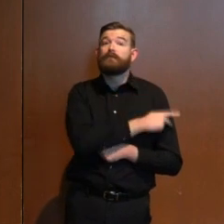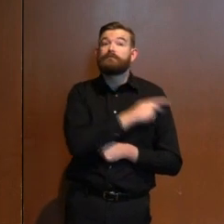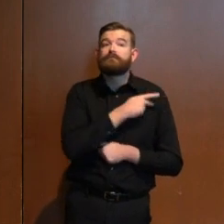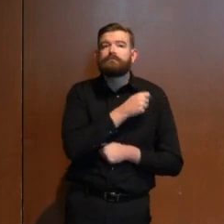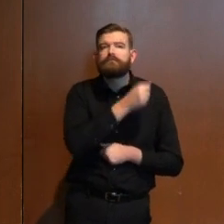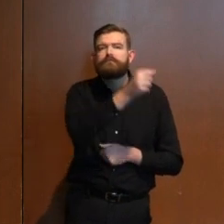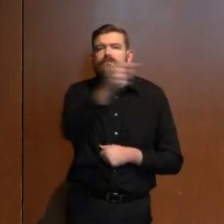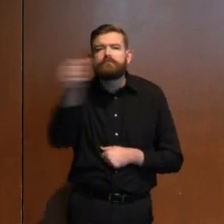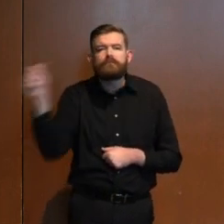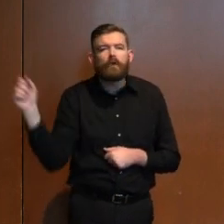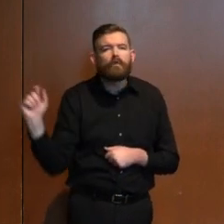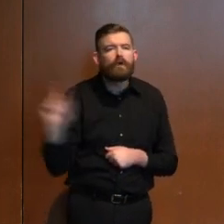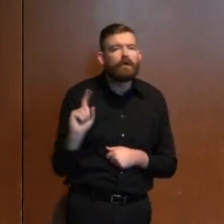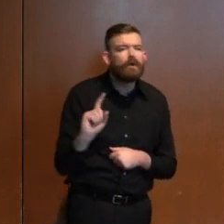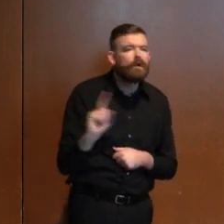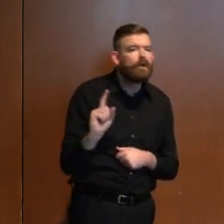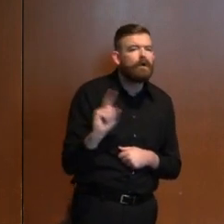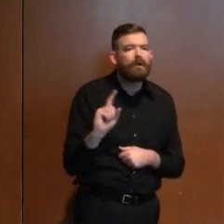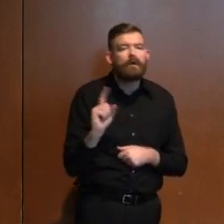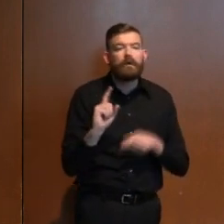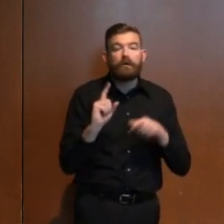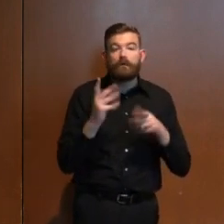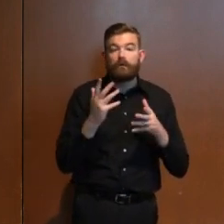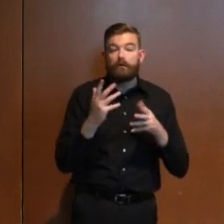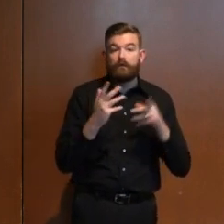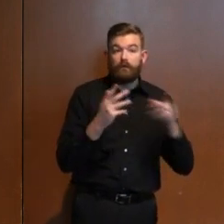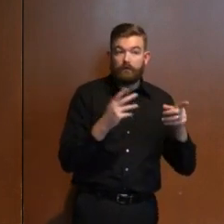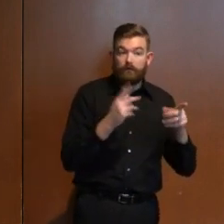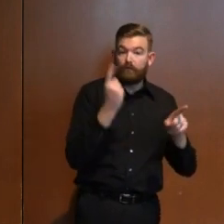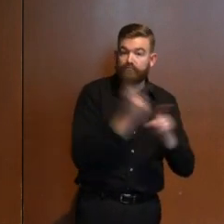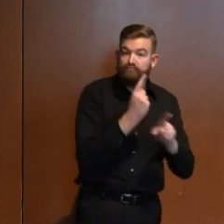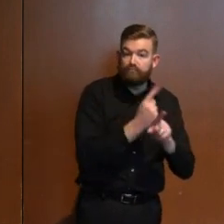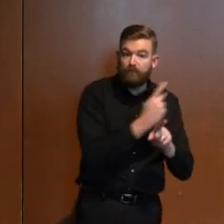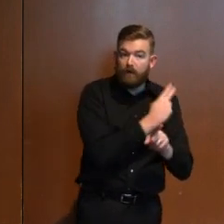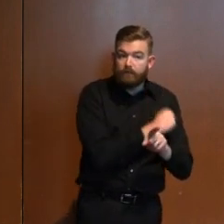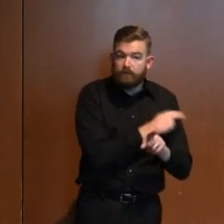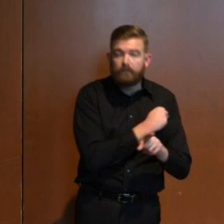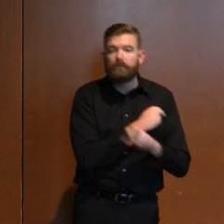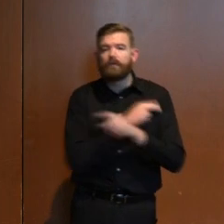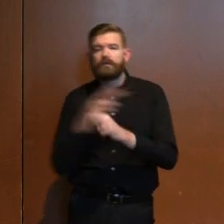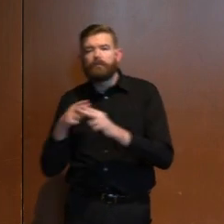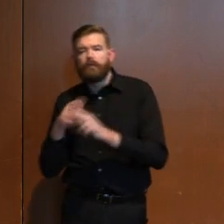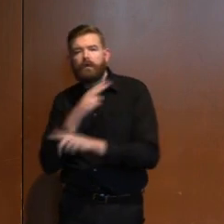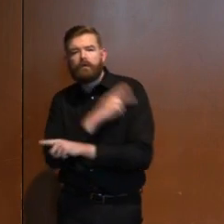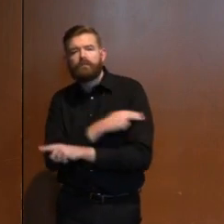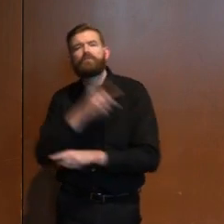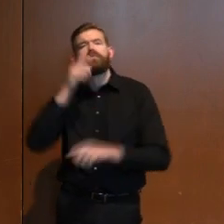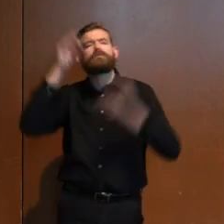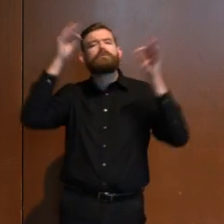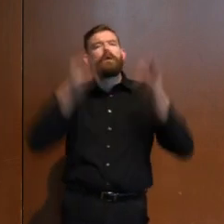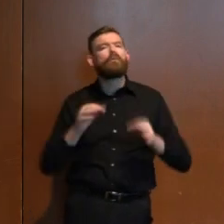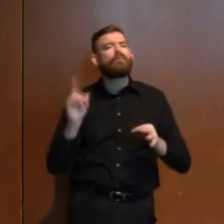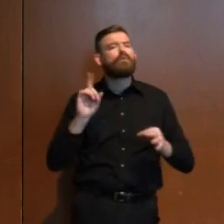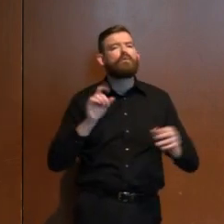I HAVE A LITTLE OF QUESTIONS FROM ANOTHER OUTLET. CAN YOU TELL US WHICH PATIENTS WILL BE GOING WHERE WITH THESE NEW FIELD HOSPITALS.